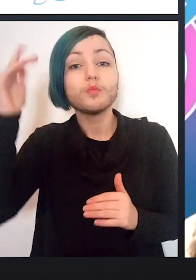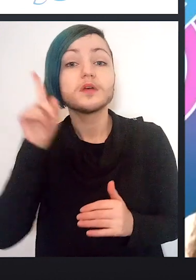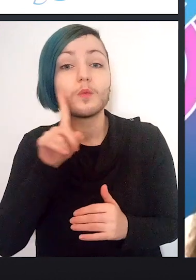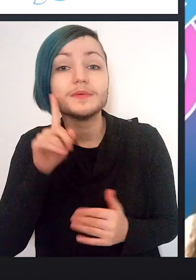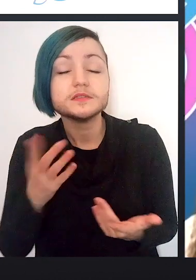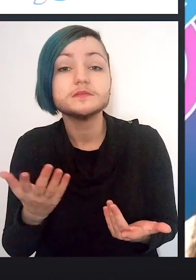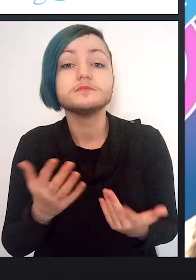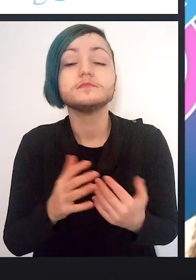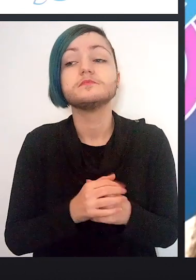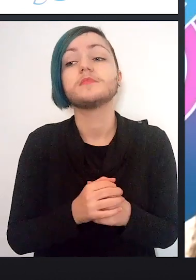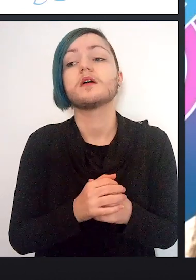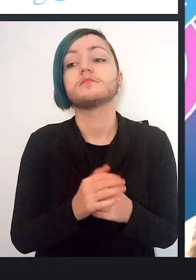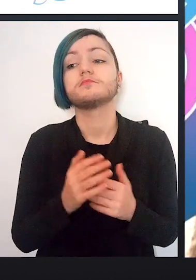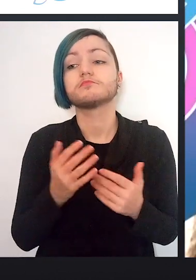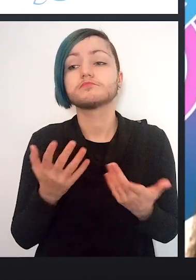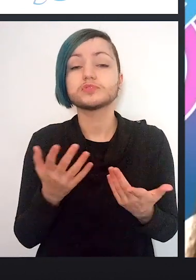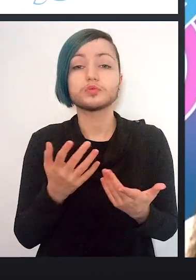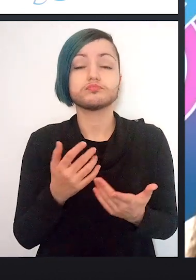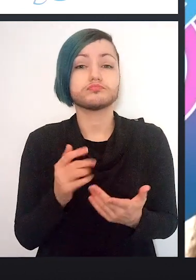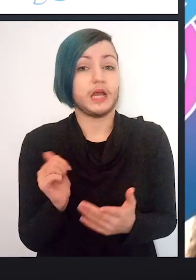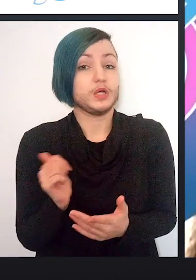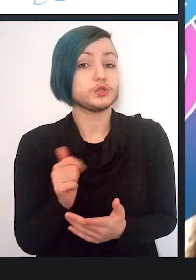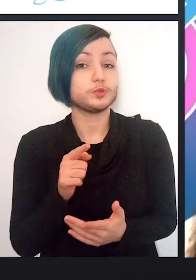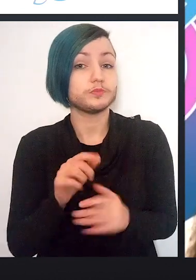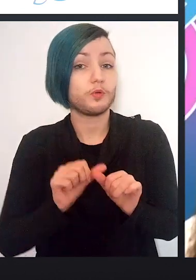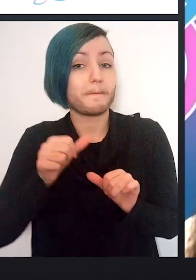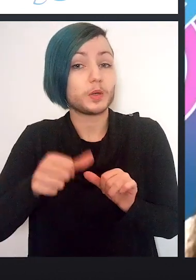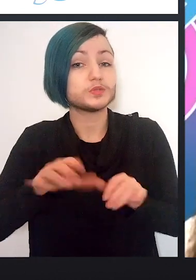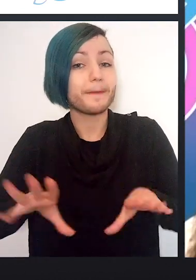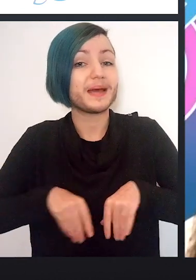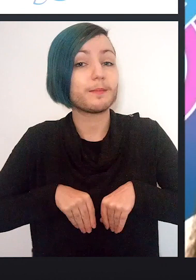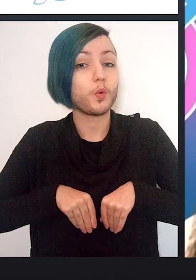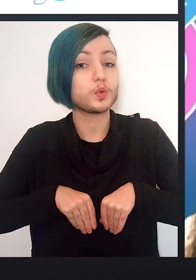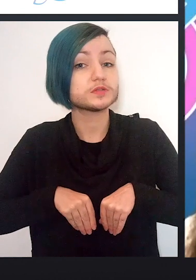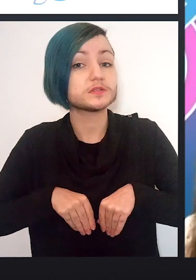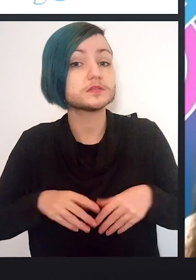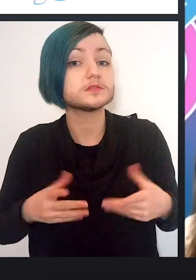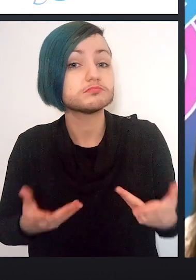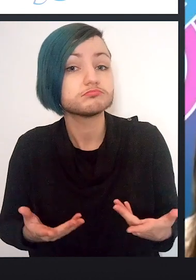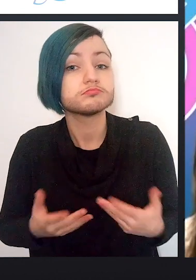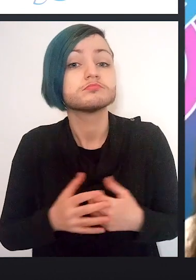Assuming now that you're of post menopausal age, so you're probably on